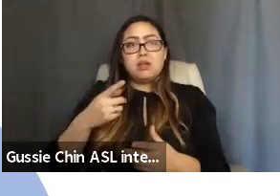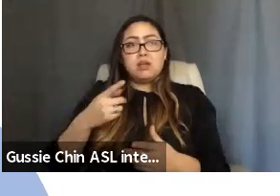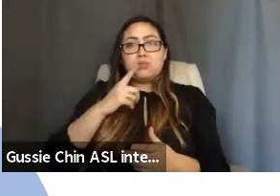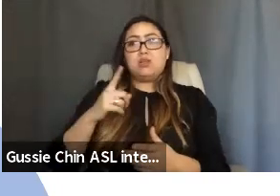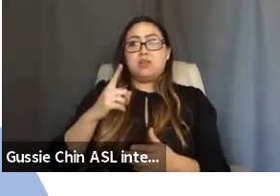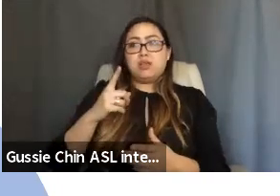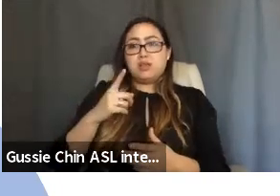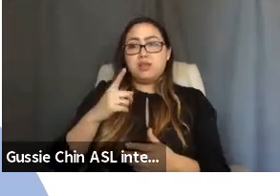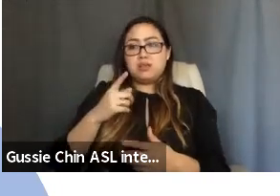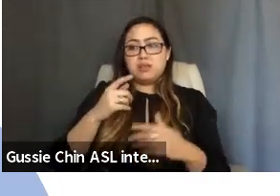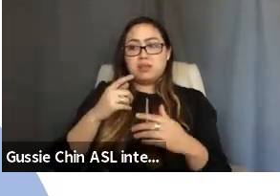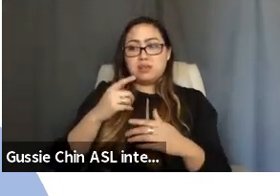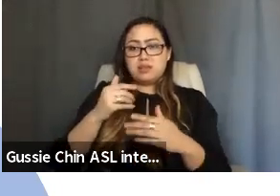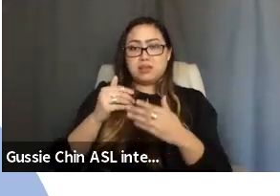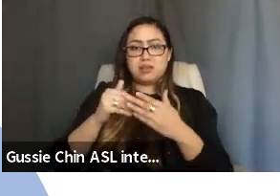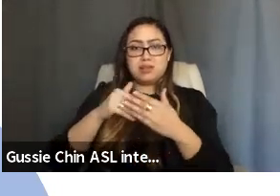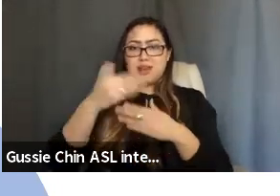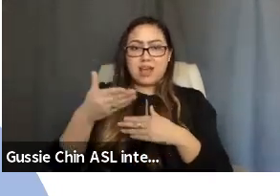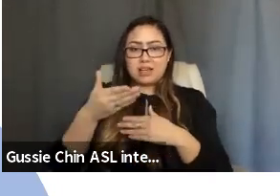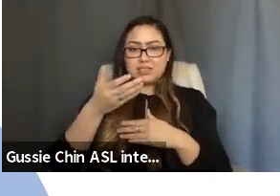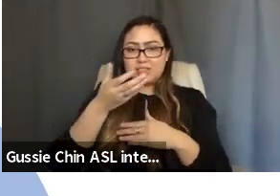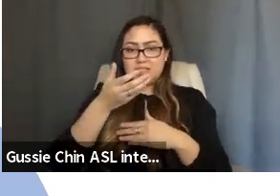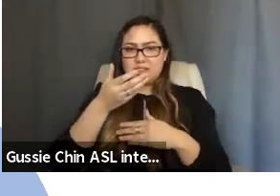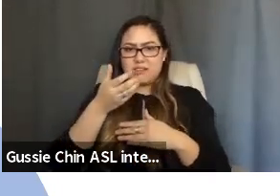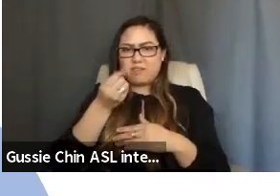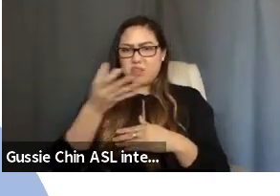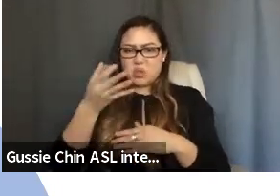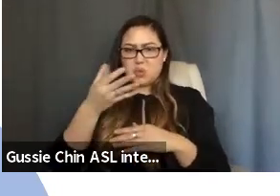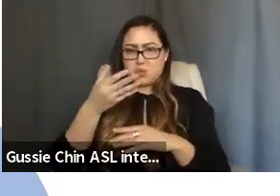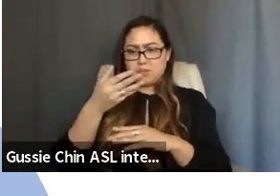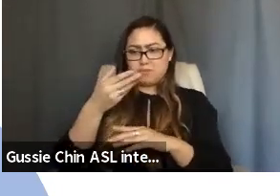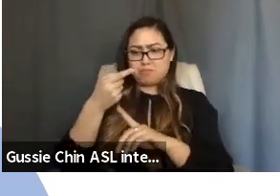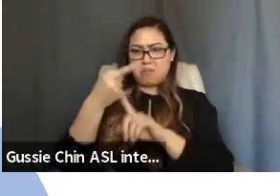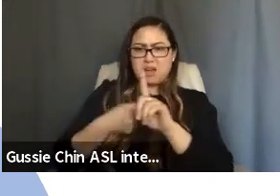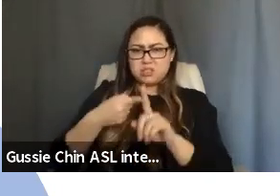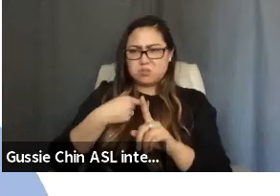who are they and how do we bring them to the emergency management table? They know very little